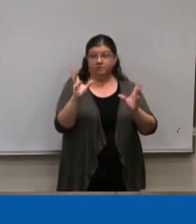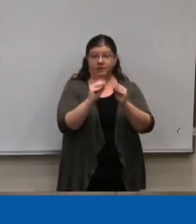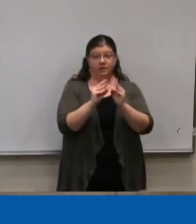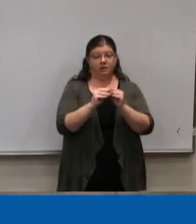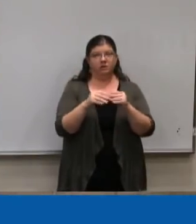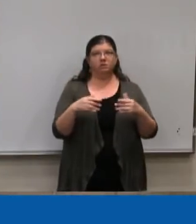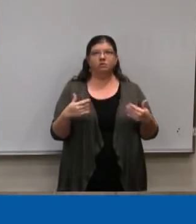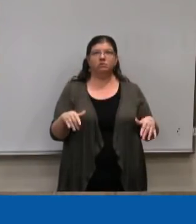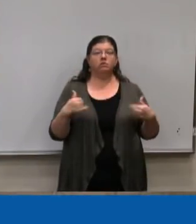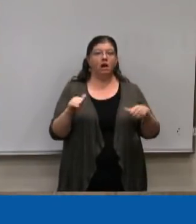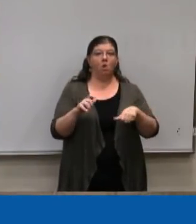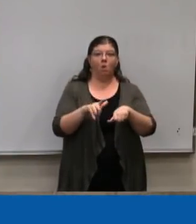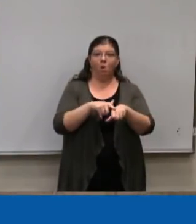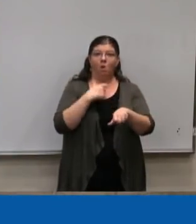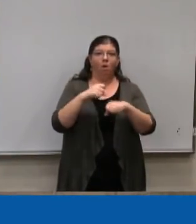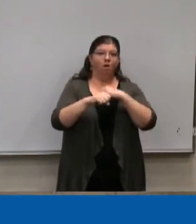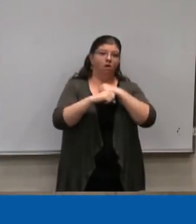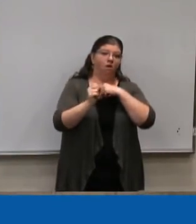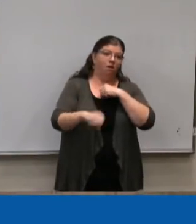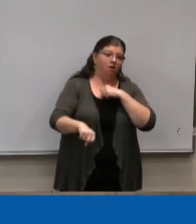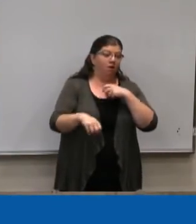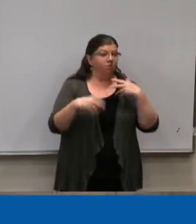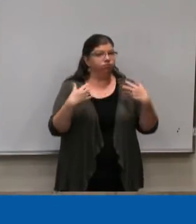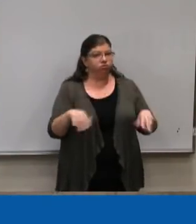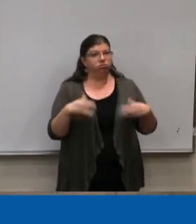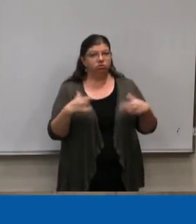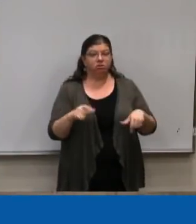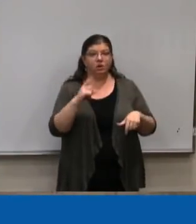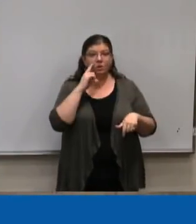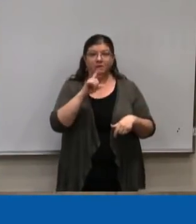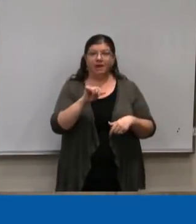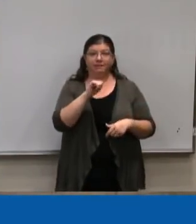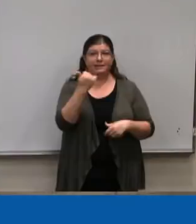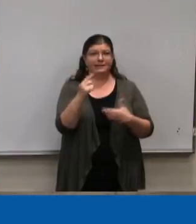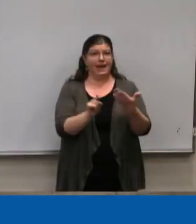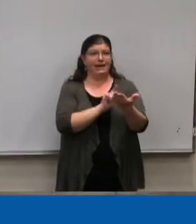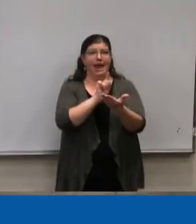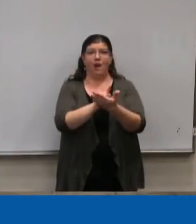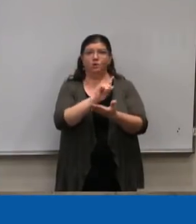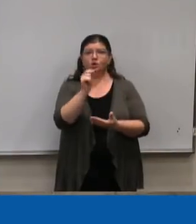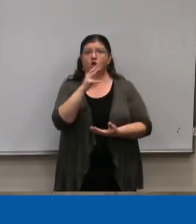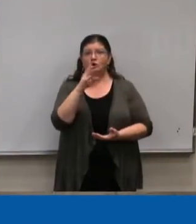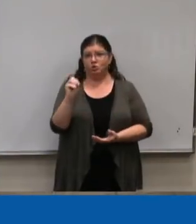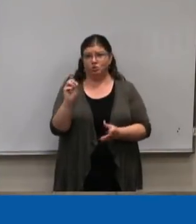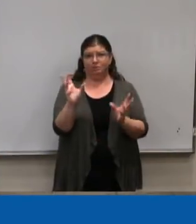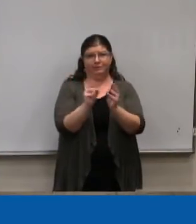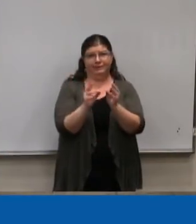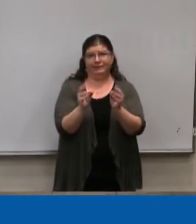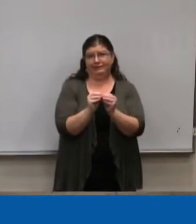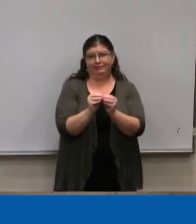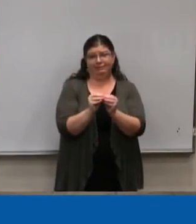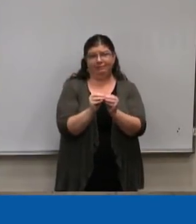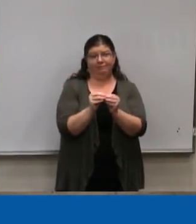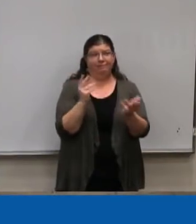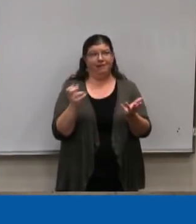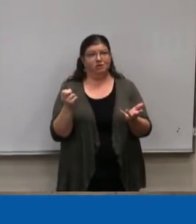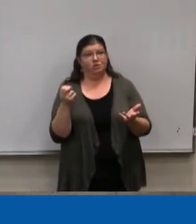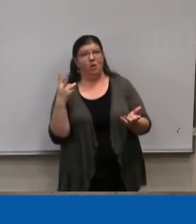sakes, I don't know how long are these going to last. We spent we spent a good 10 hours on Zoom, maybe 12 hours over two days.